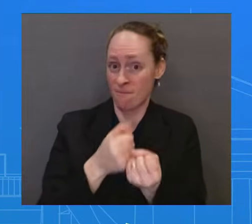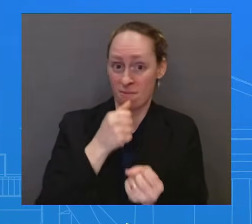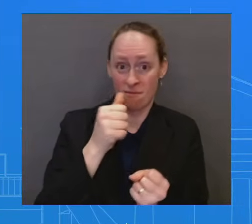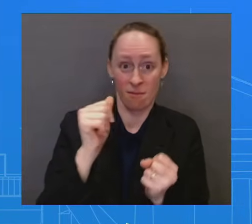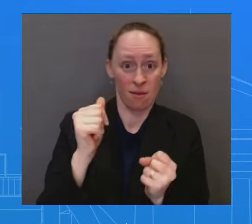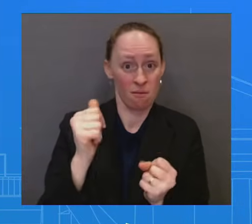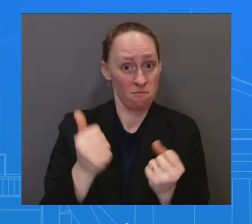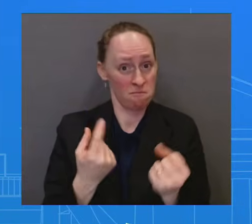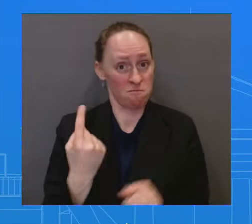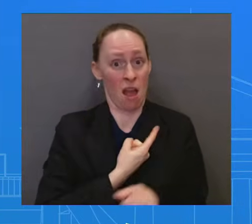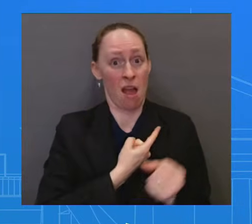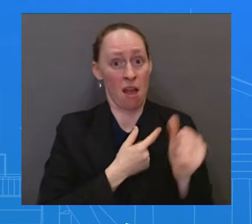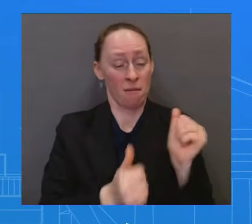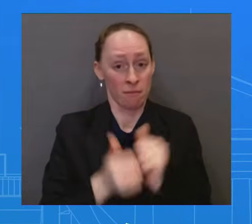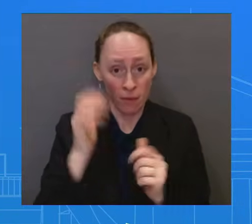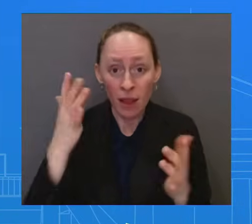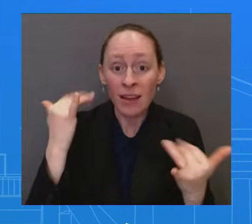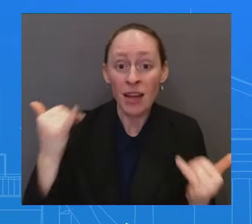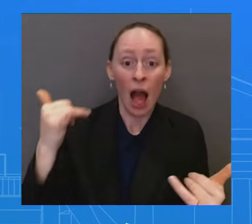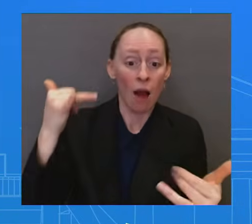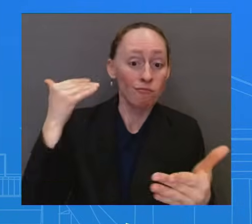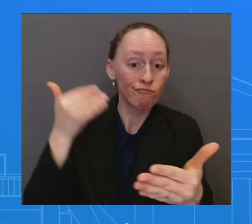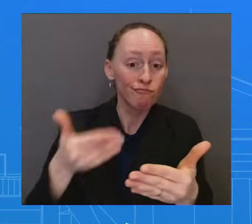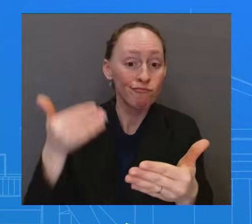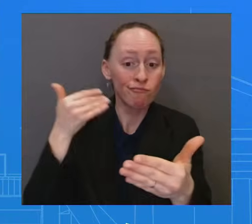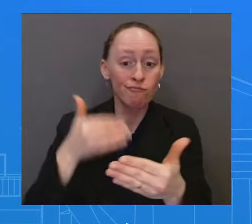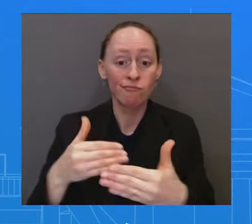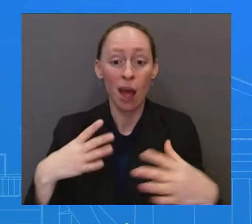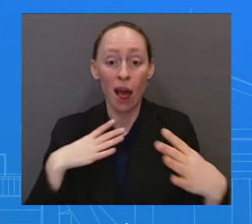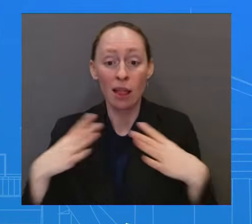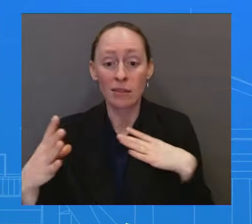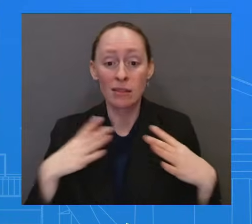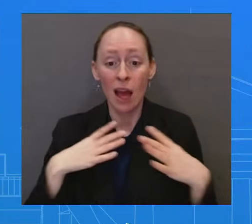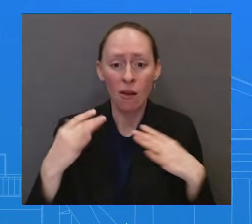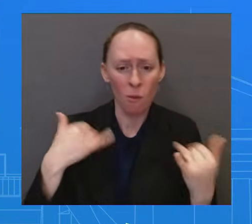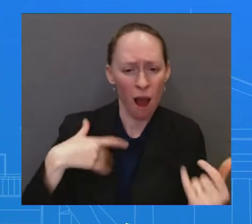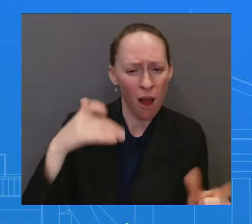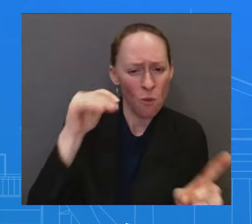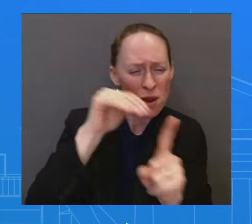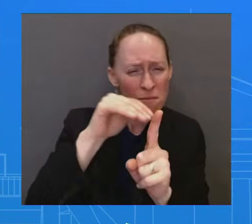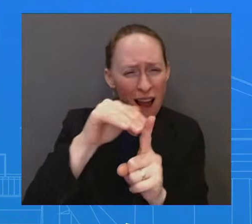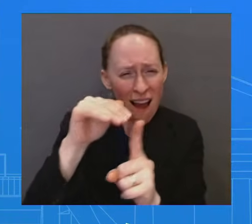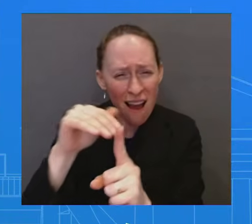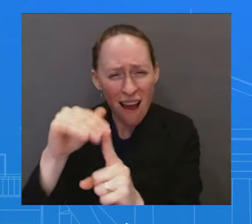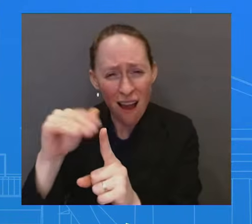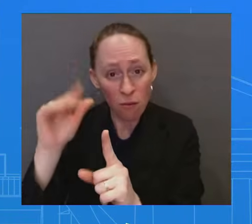is how hard President Biden truly is working. The whole team is. And, again, we're leading the world, in many cases,